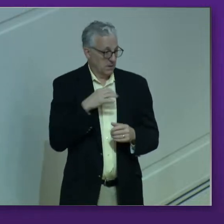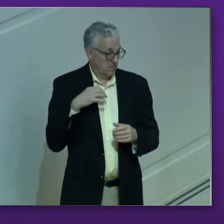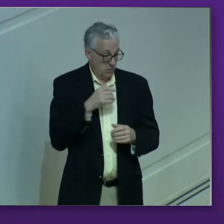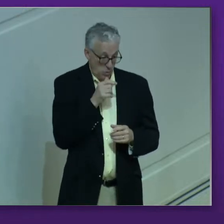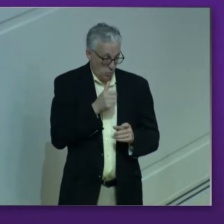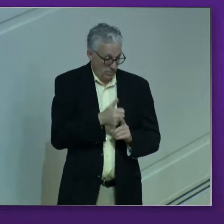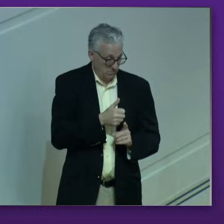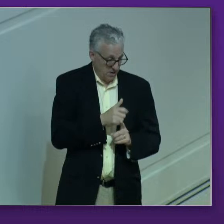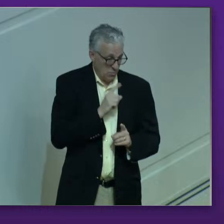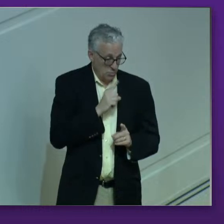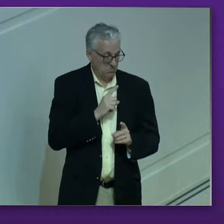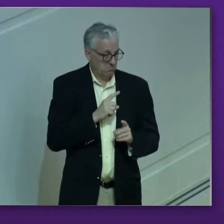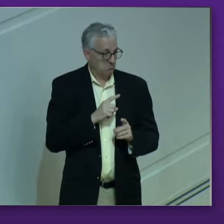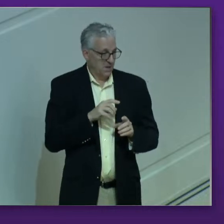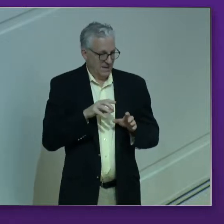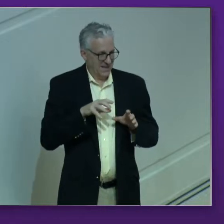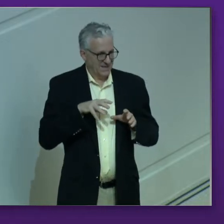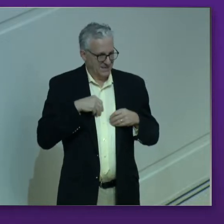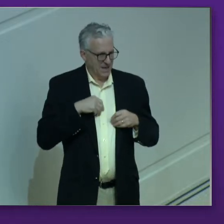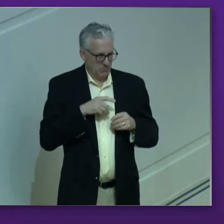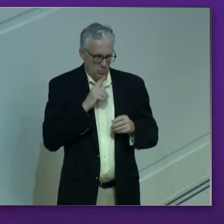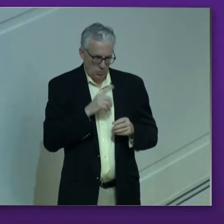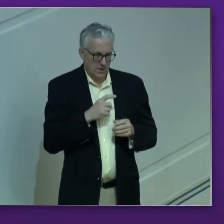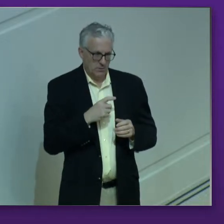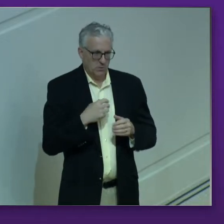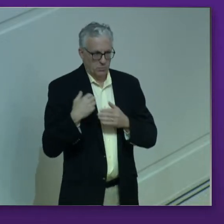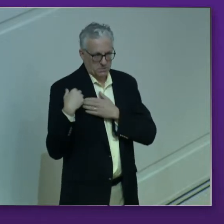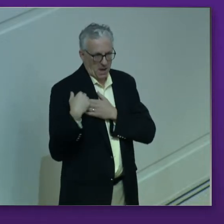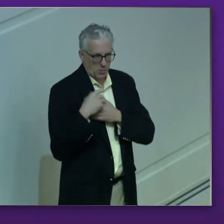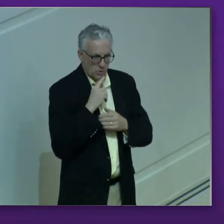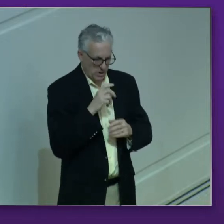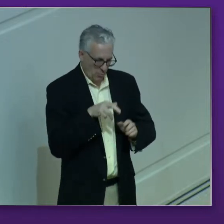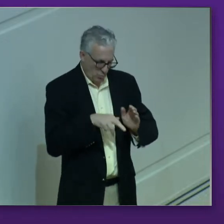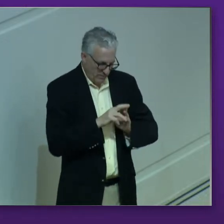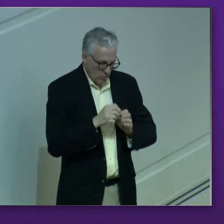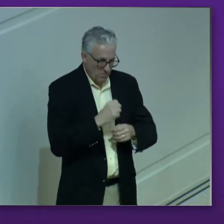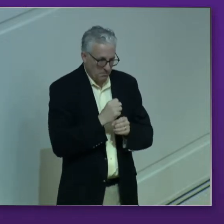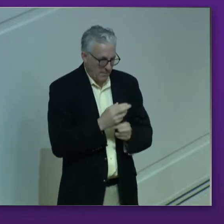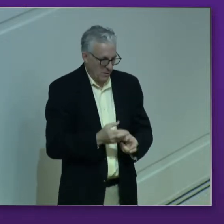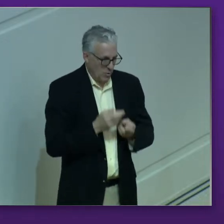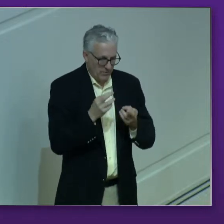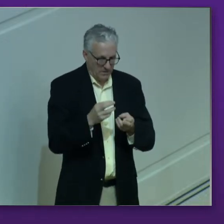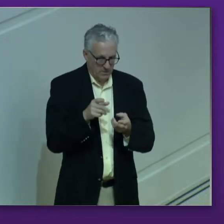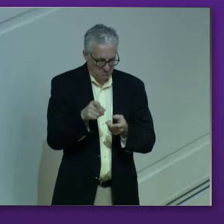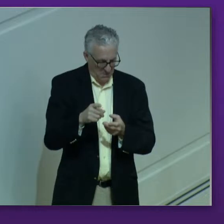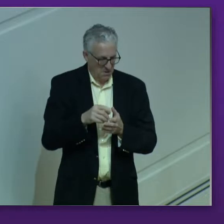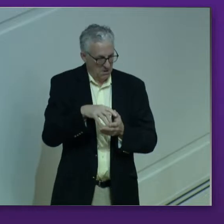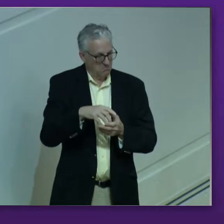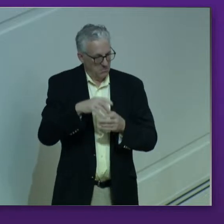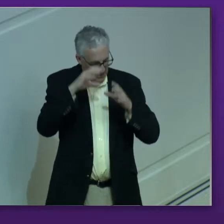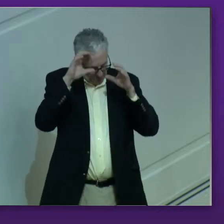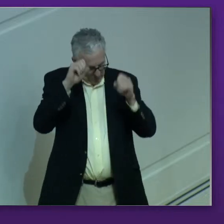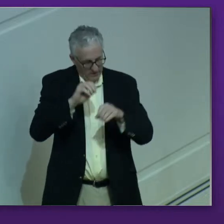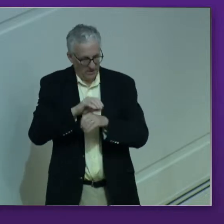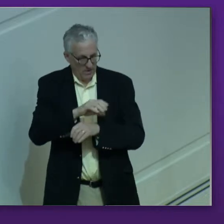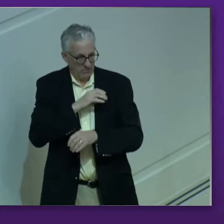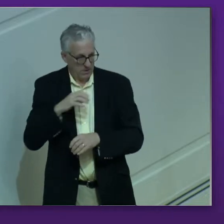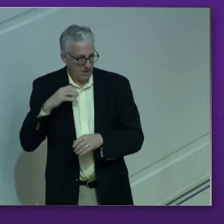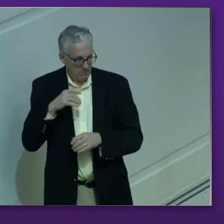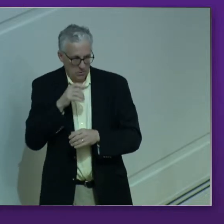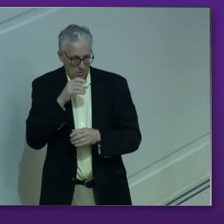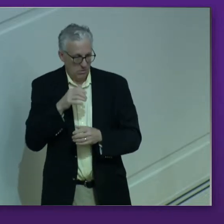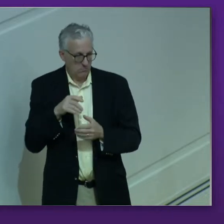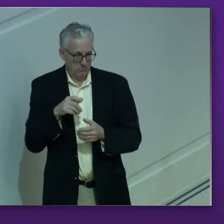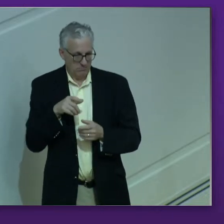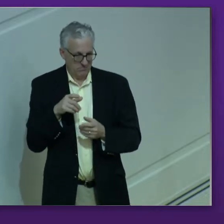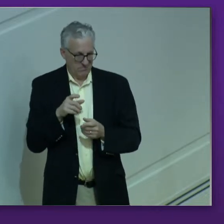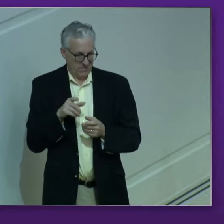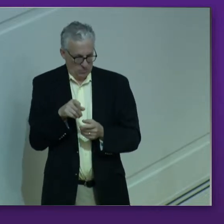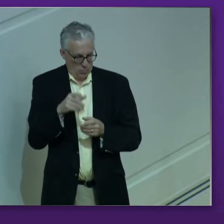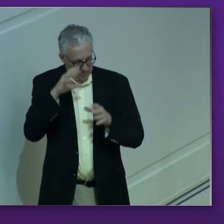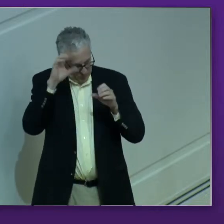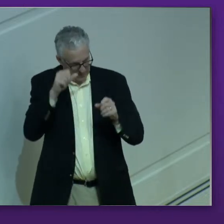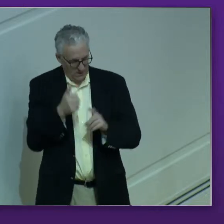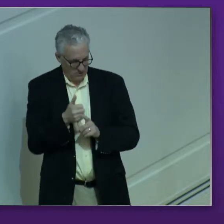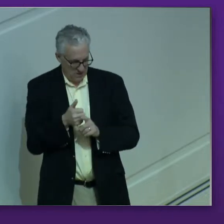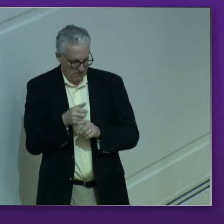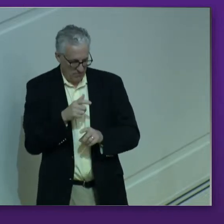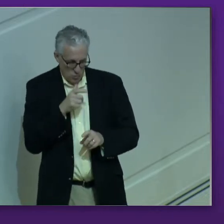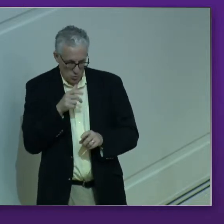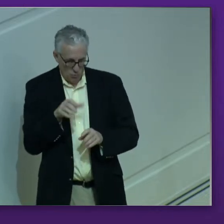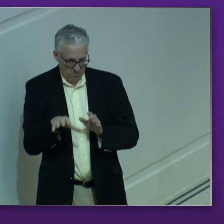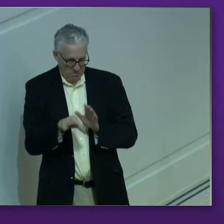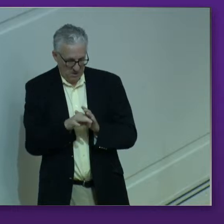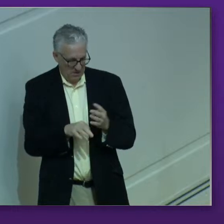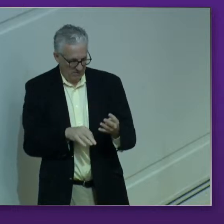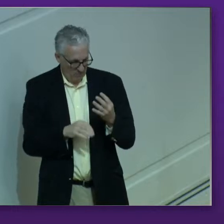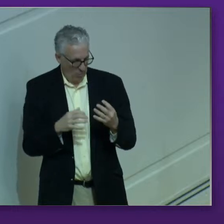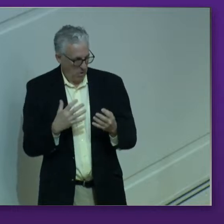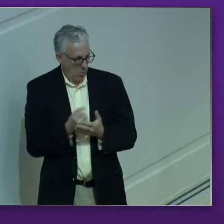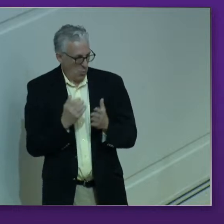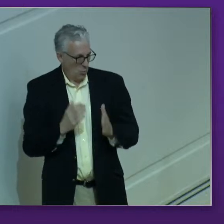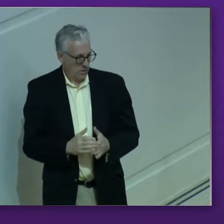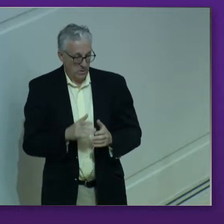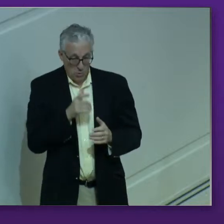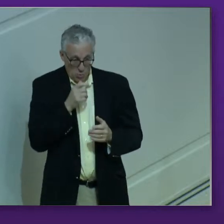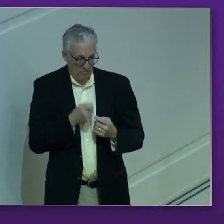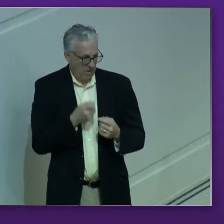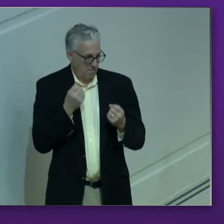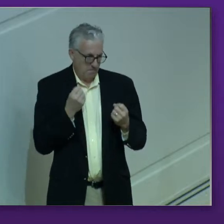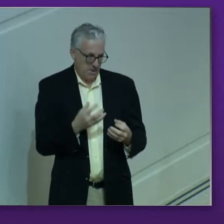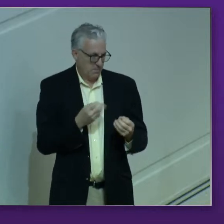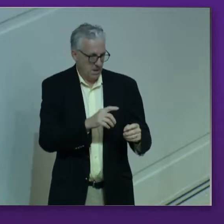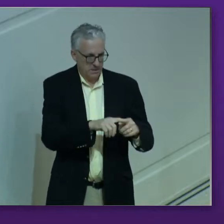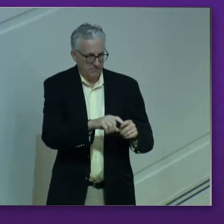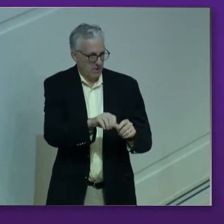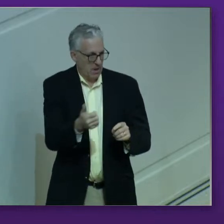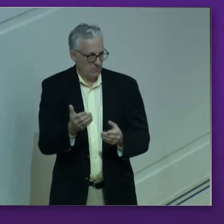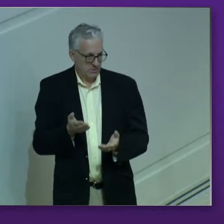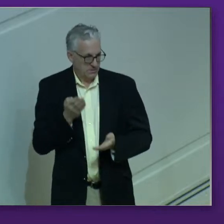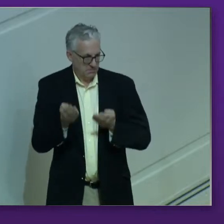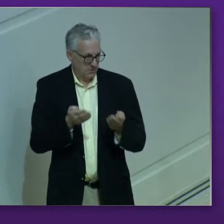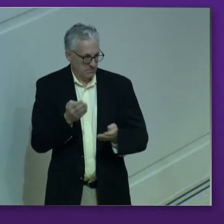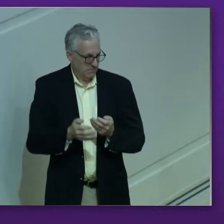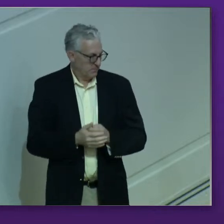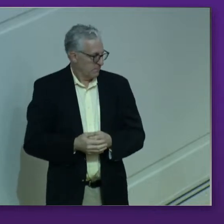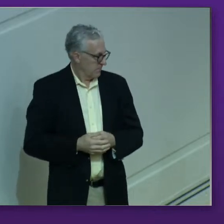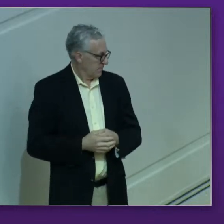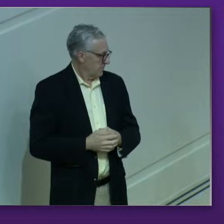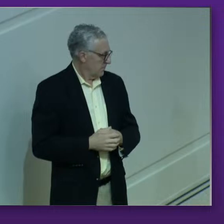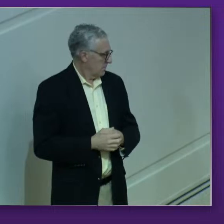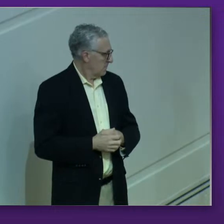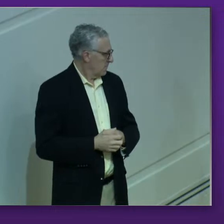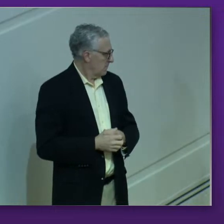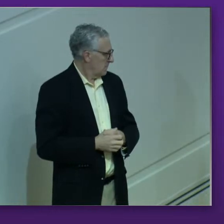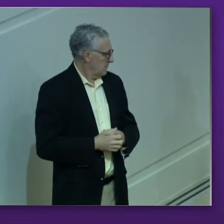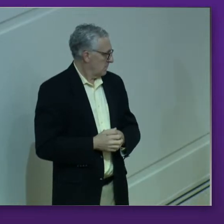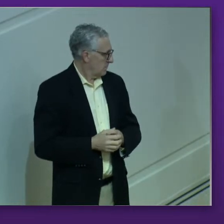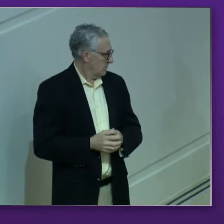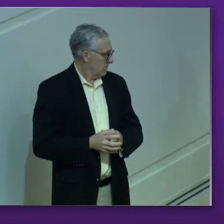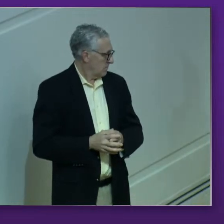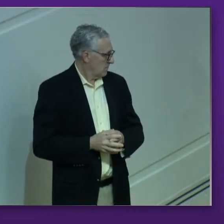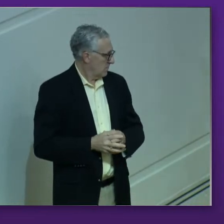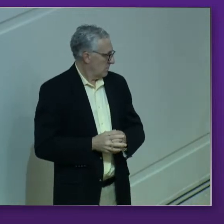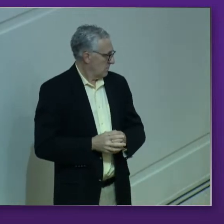TO THANK DR. [LISTING NAMES]